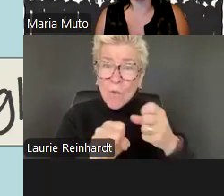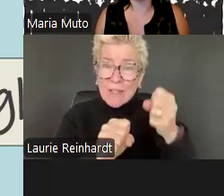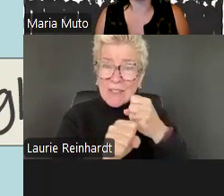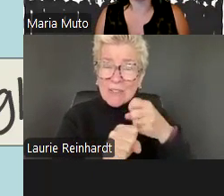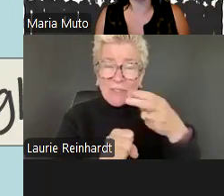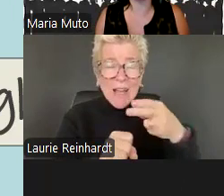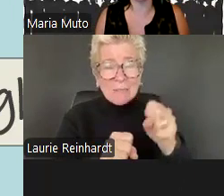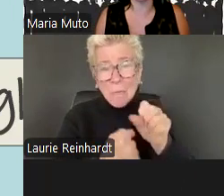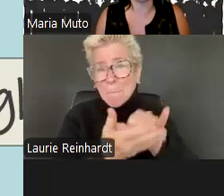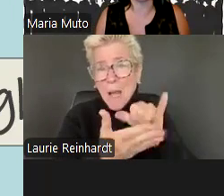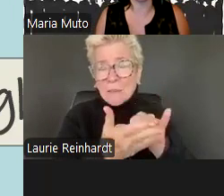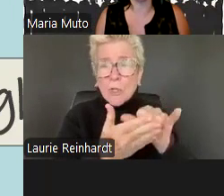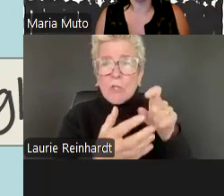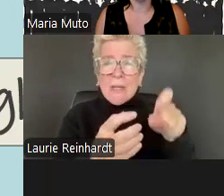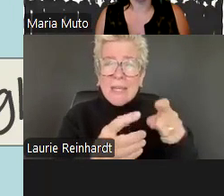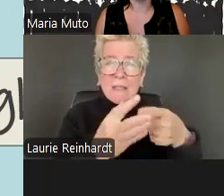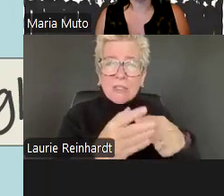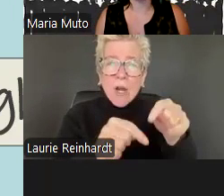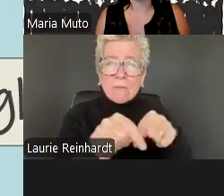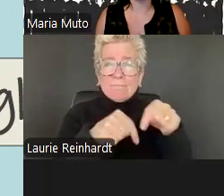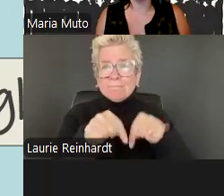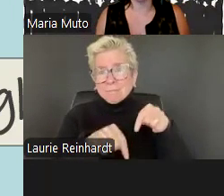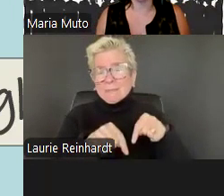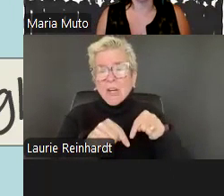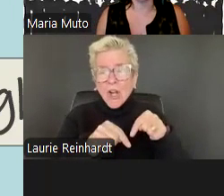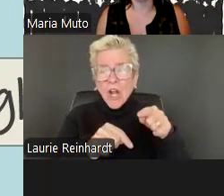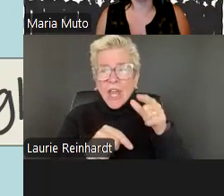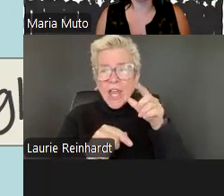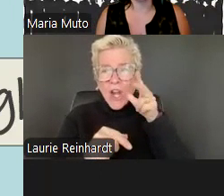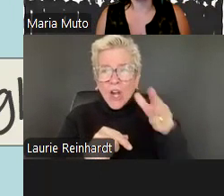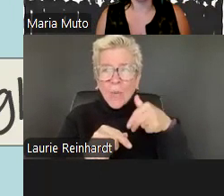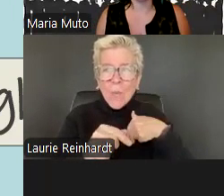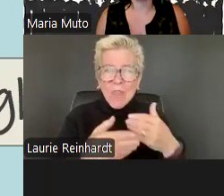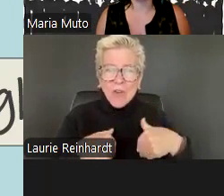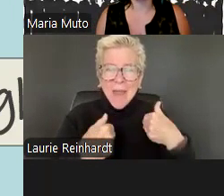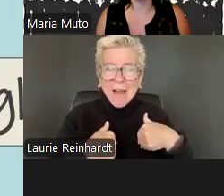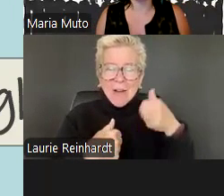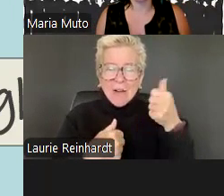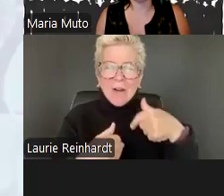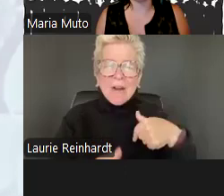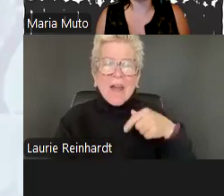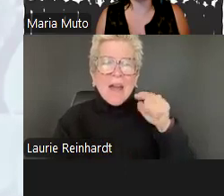slides. That's my M.O. and I did have a quick poll if that's still okay to drop